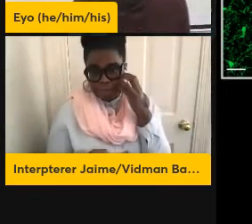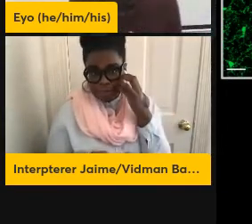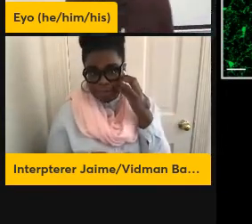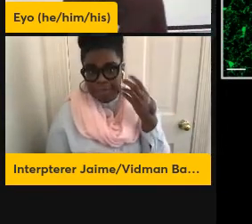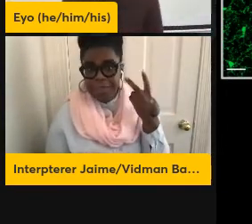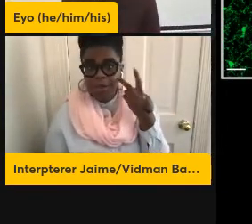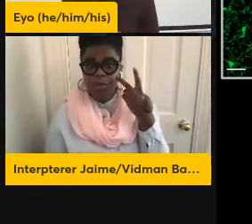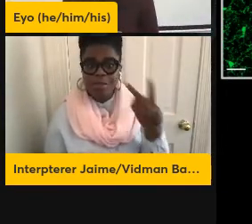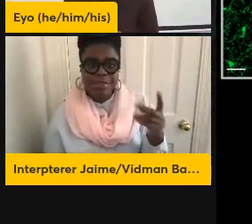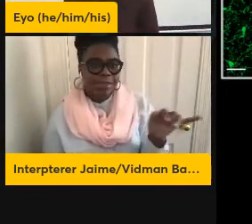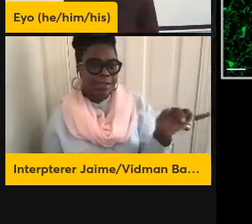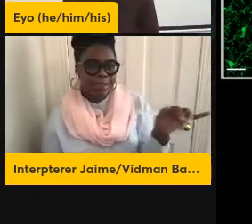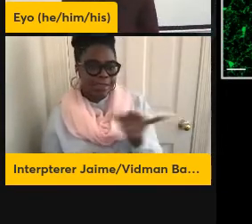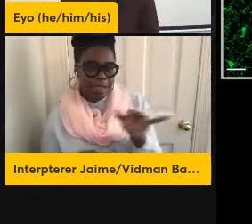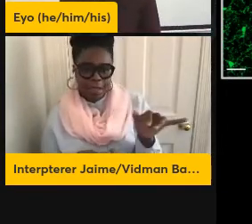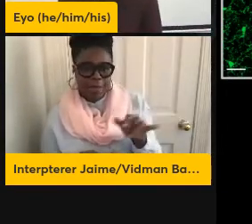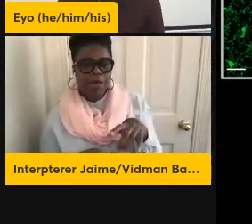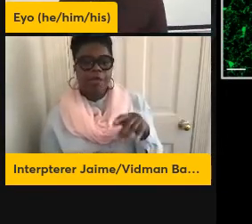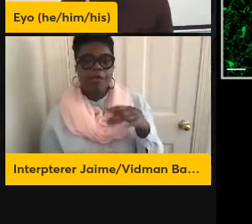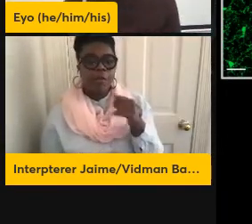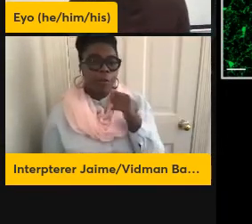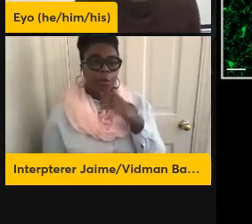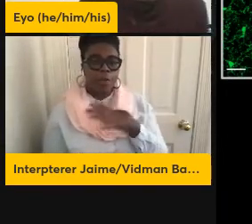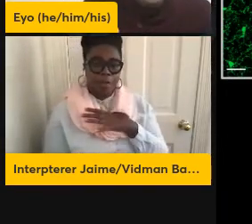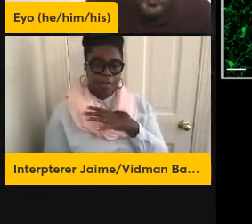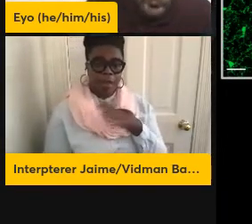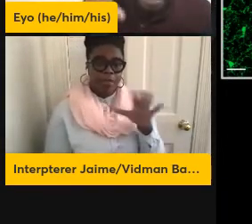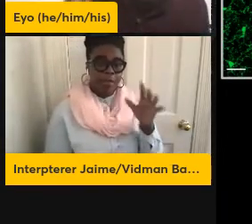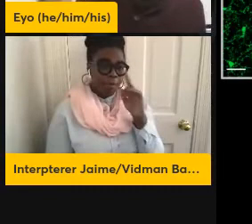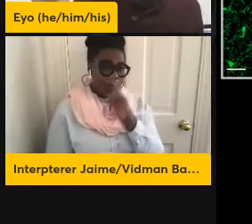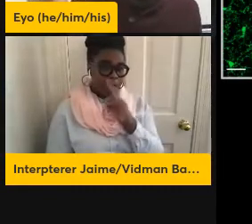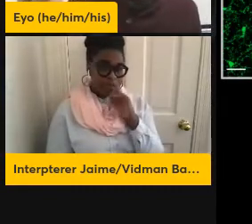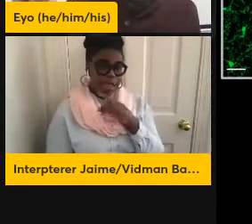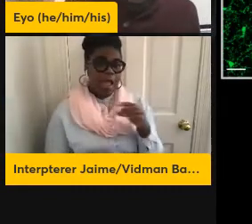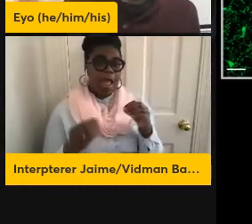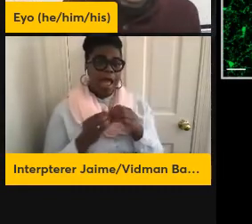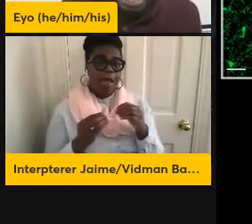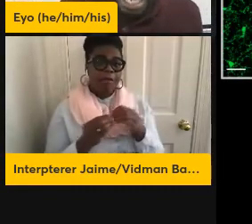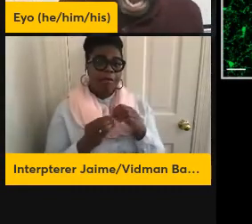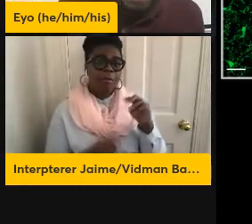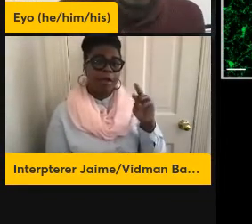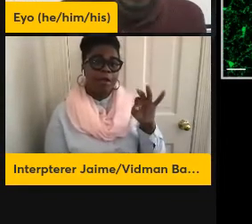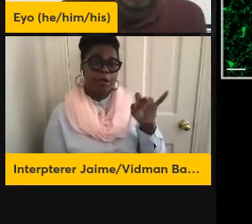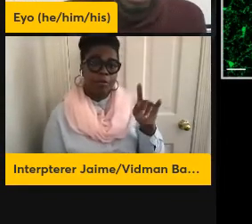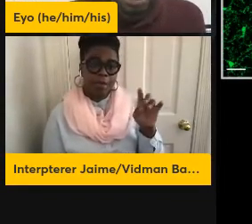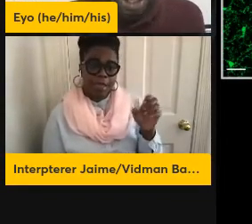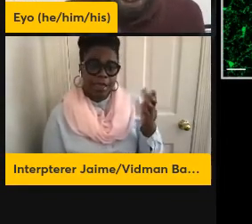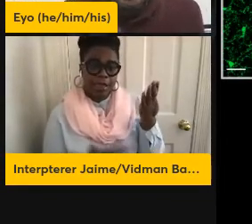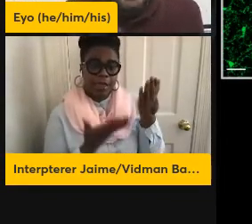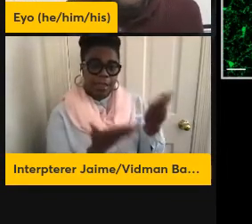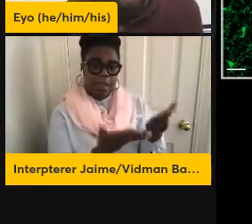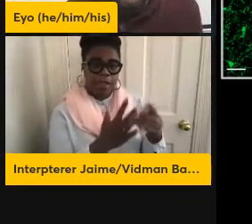thing like saw in the females where these mice have more microglia present. However, in terms of the structure, we don't